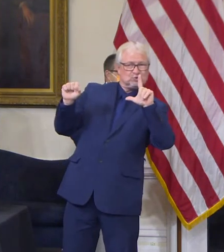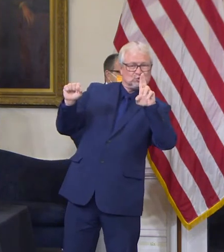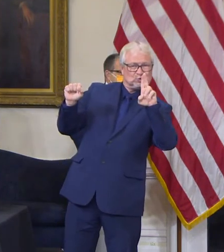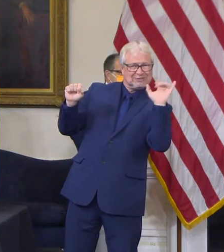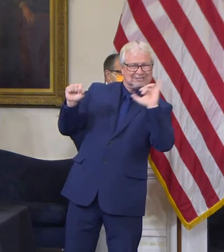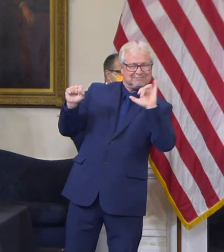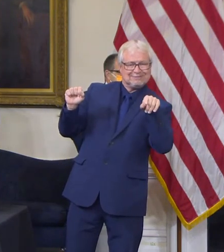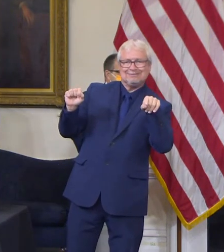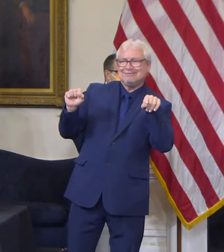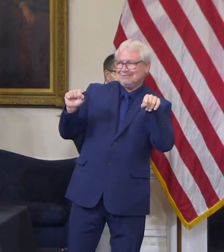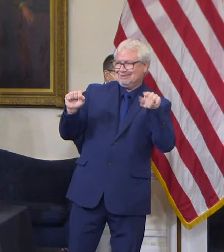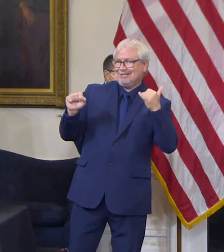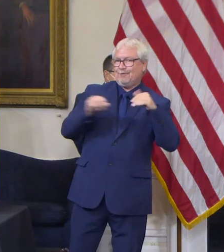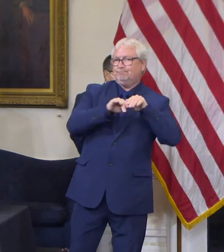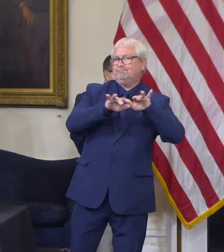Hospitals are facing issues of staffing shortages.